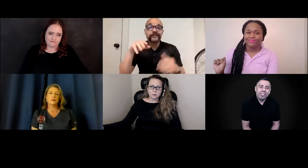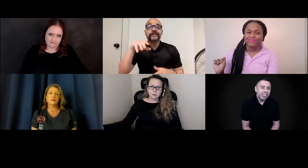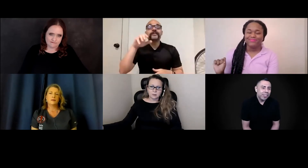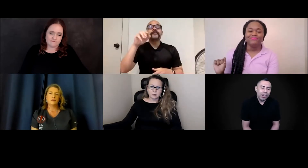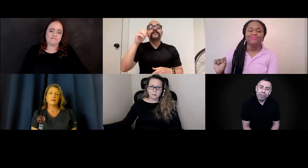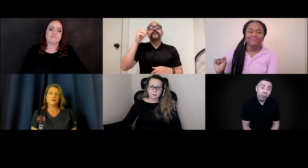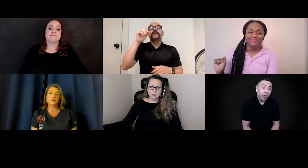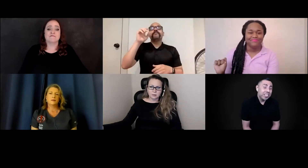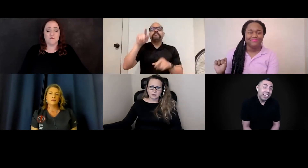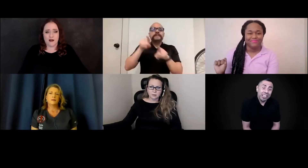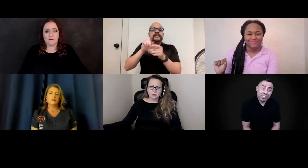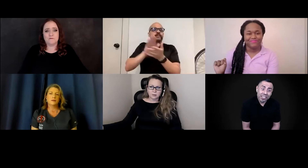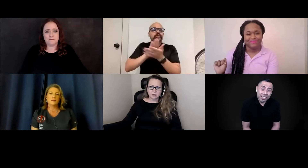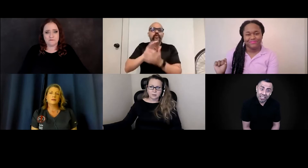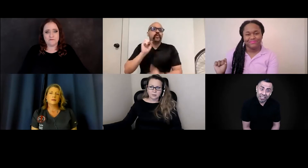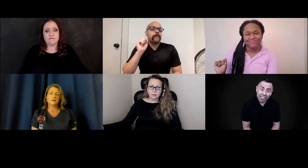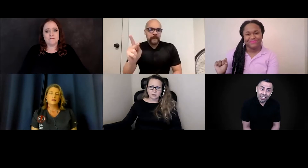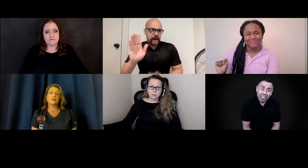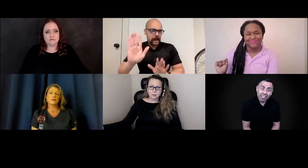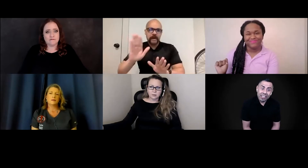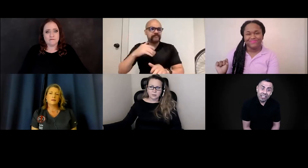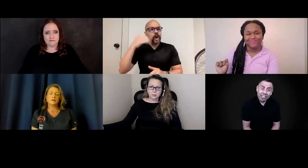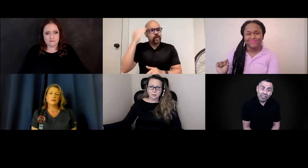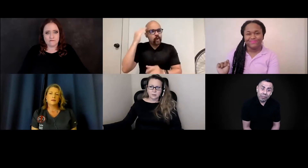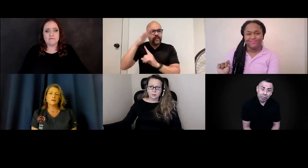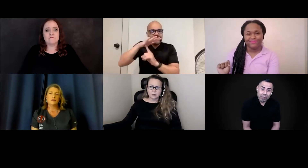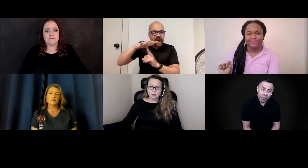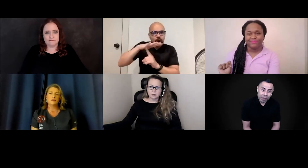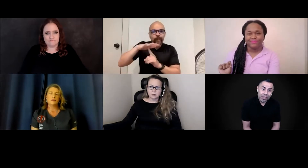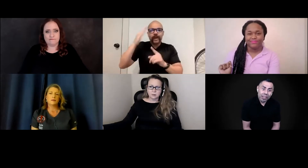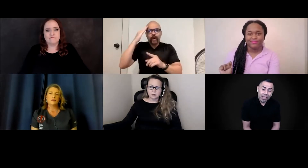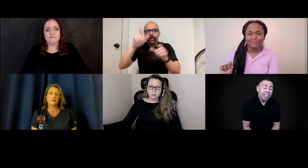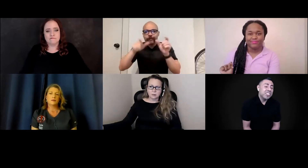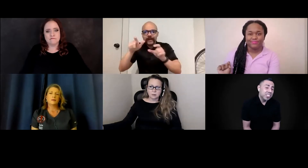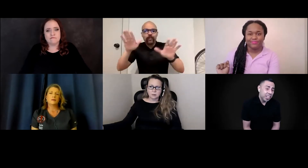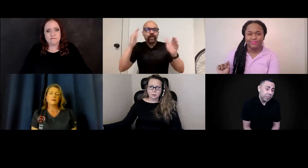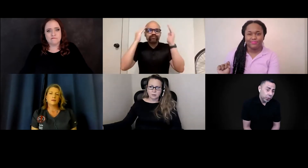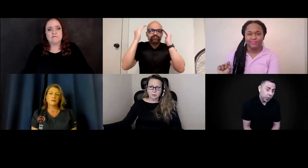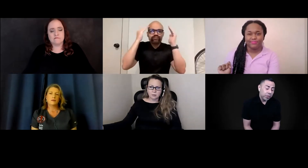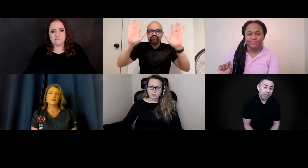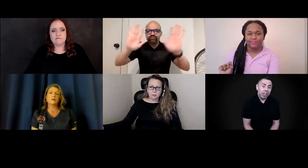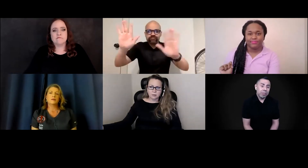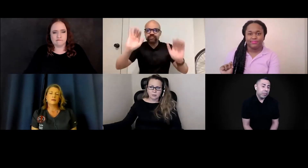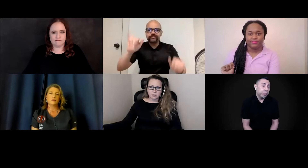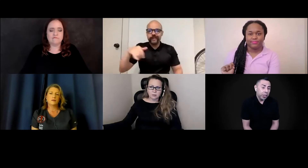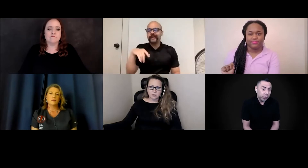I've attended always for more than 10 years, I'd say. And it's the same school.